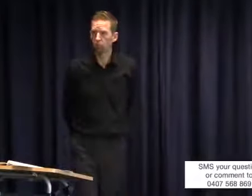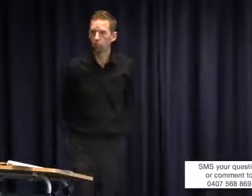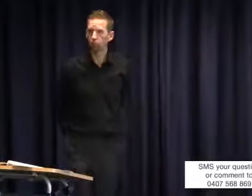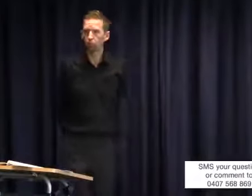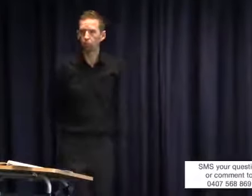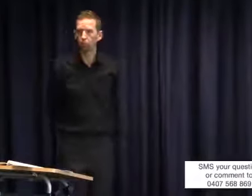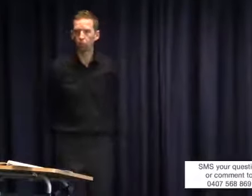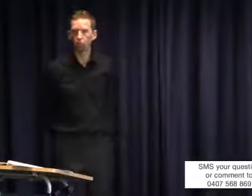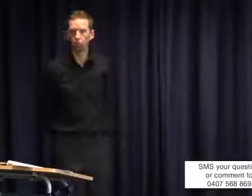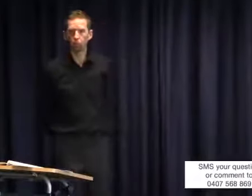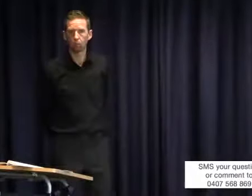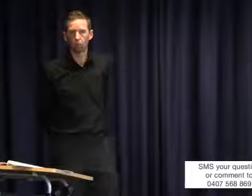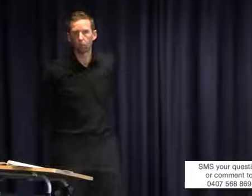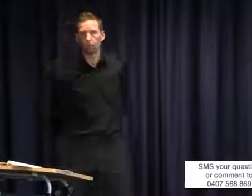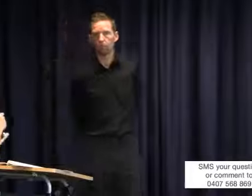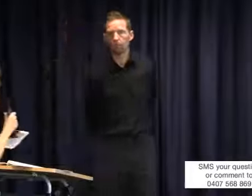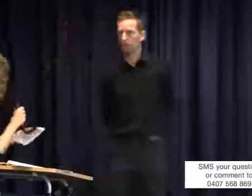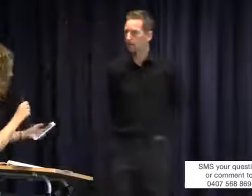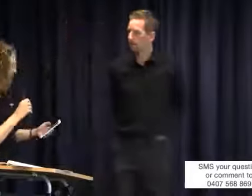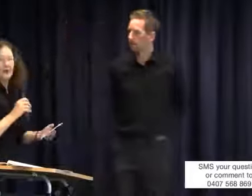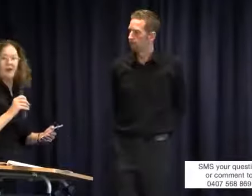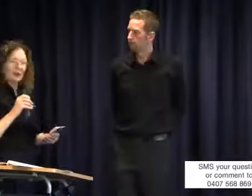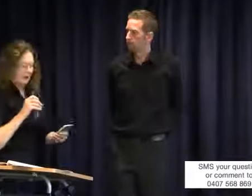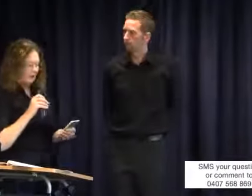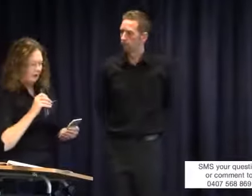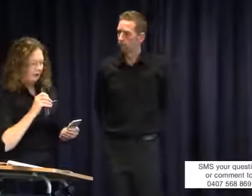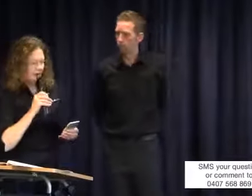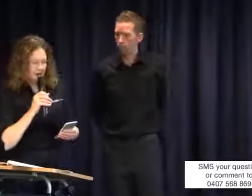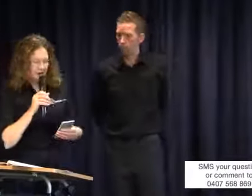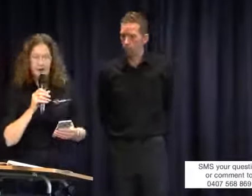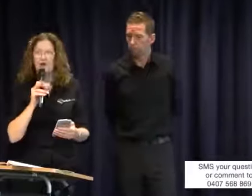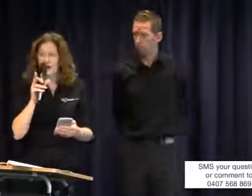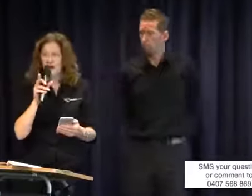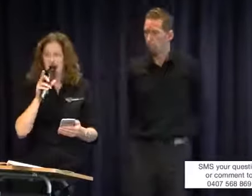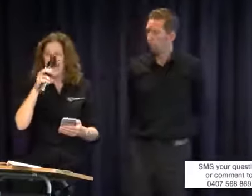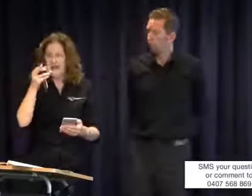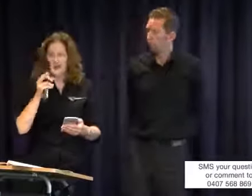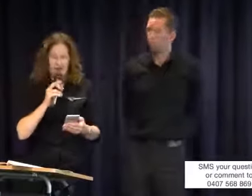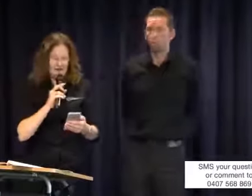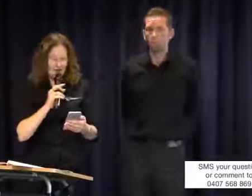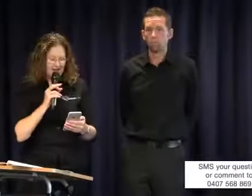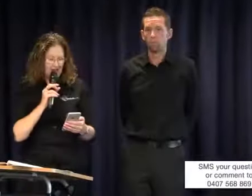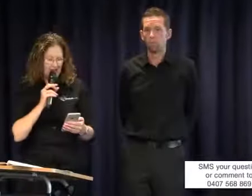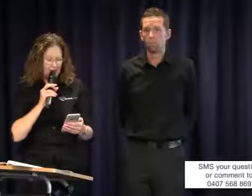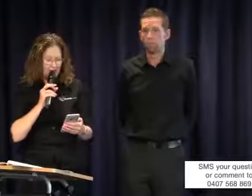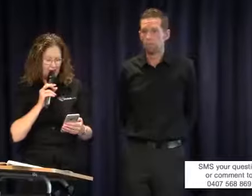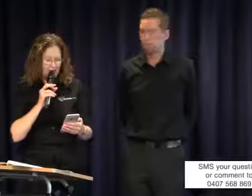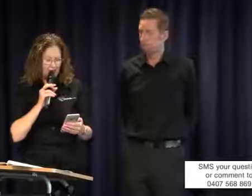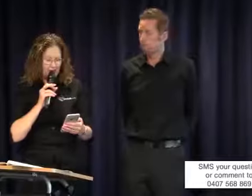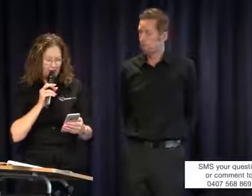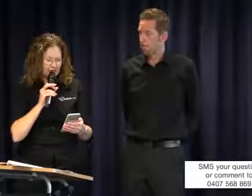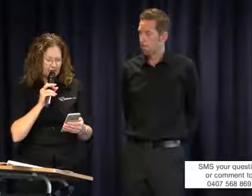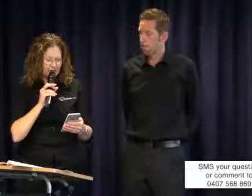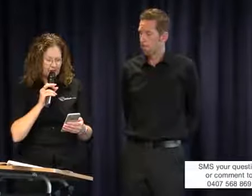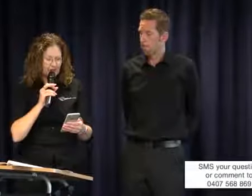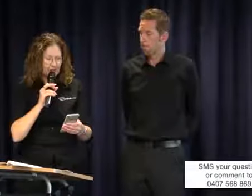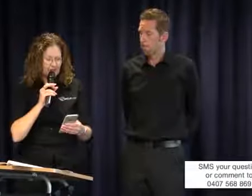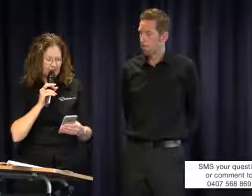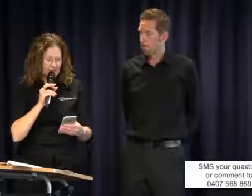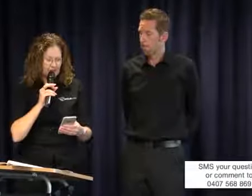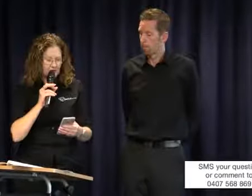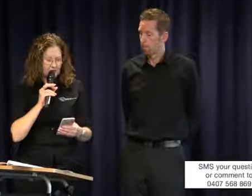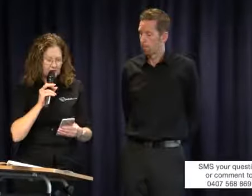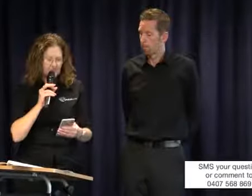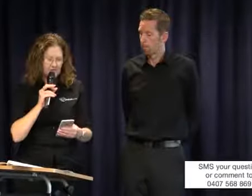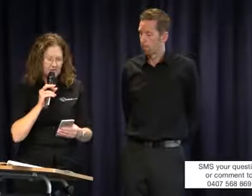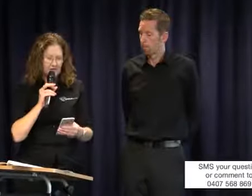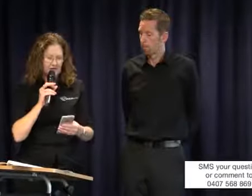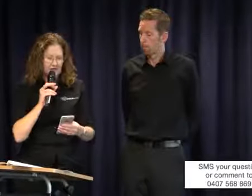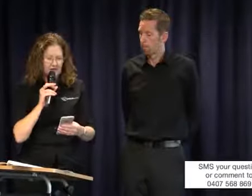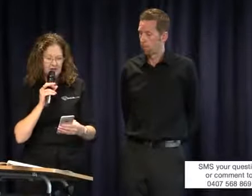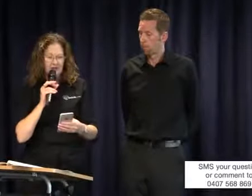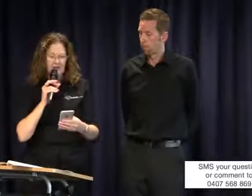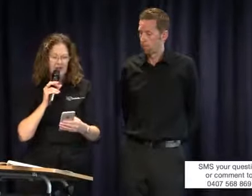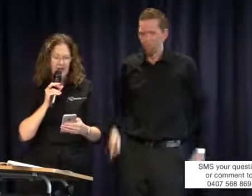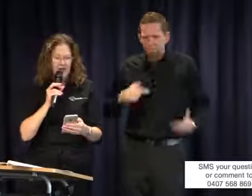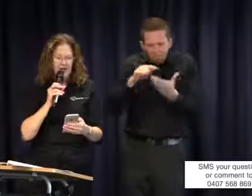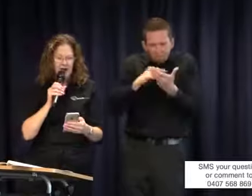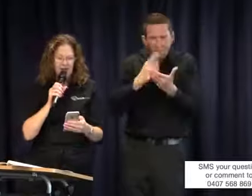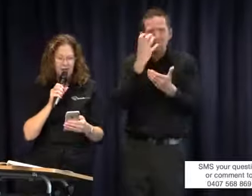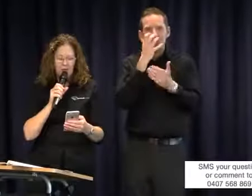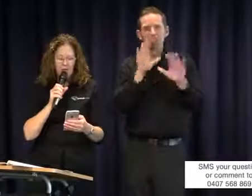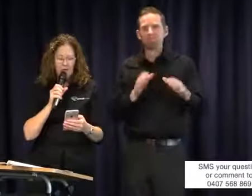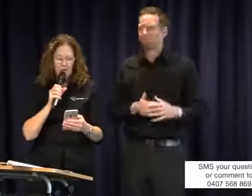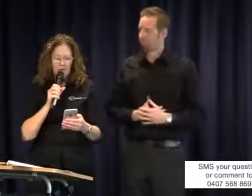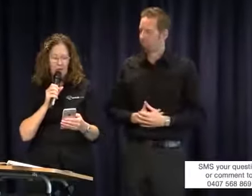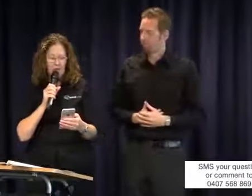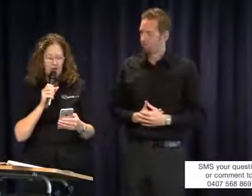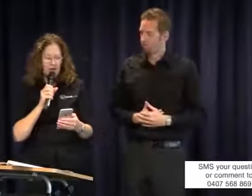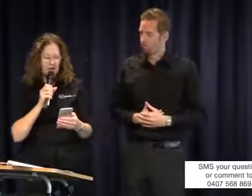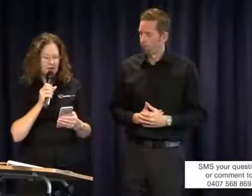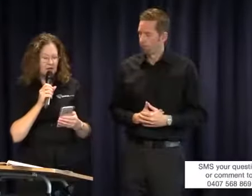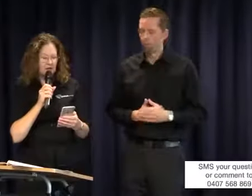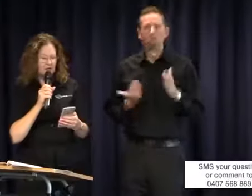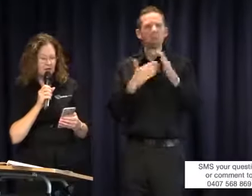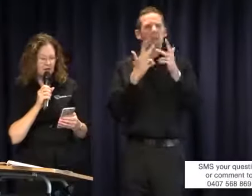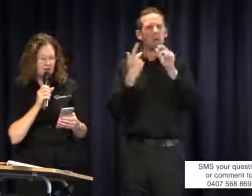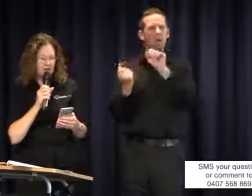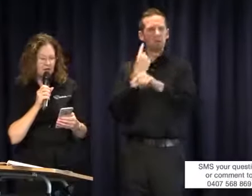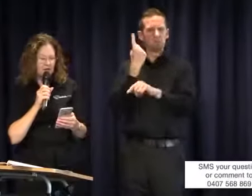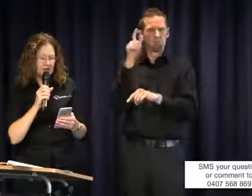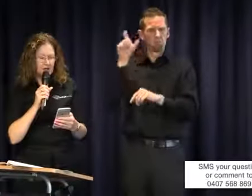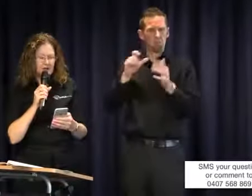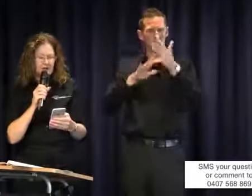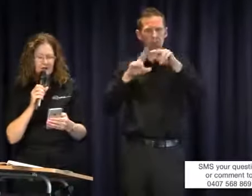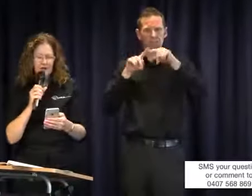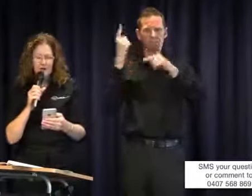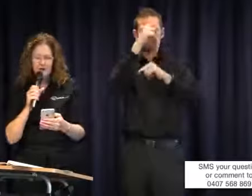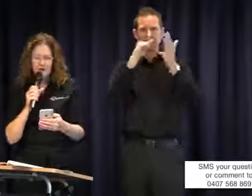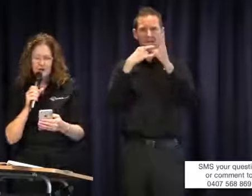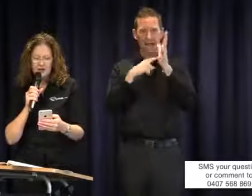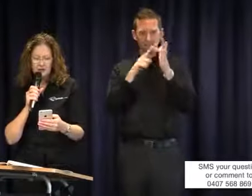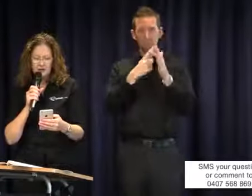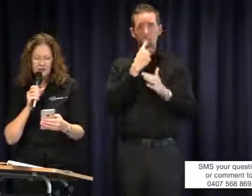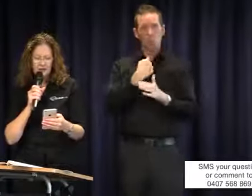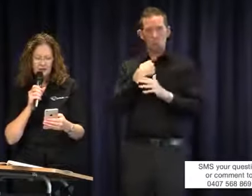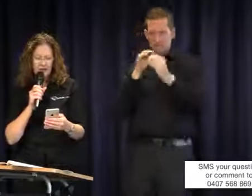Sorry, this is long. Another one from a parent interstate: we are lobbying with high schools